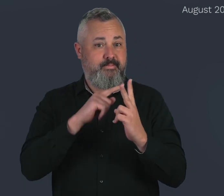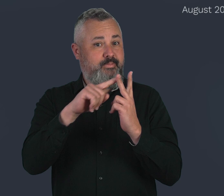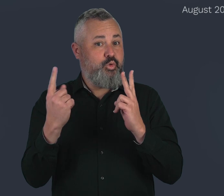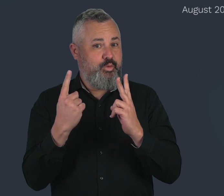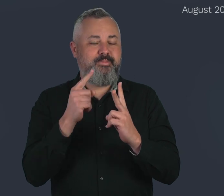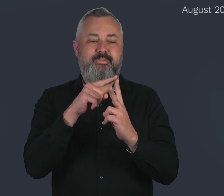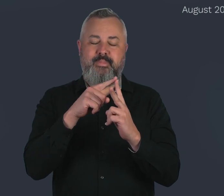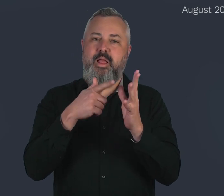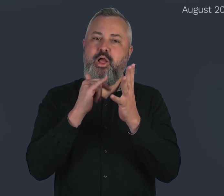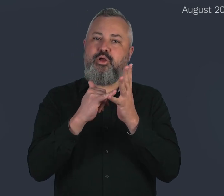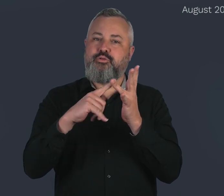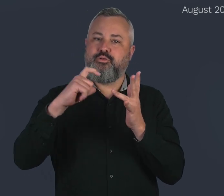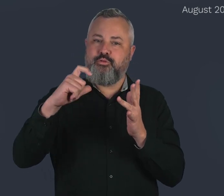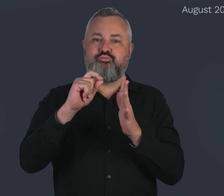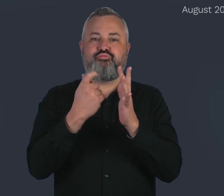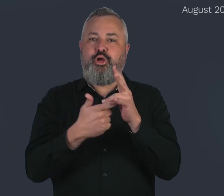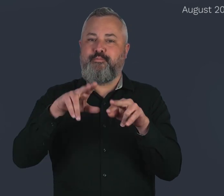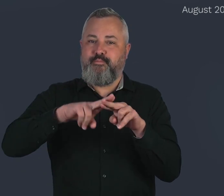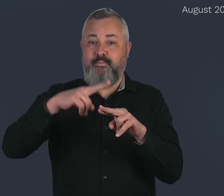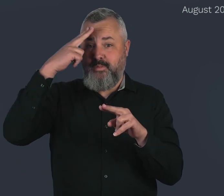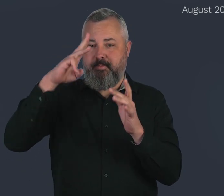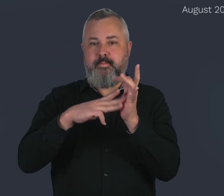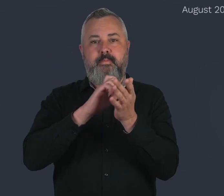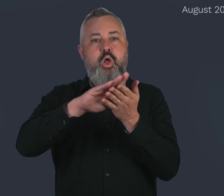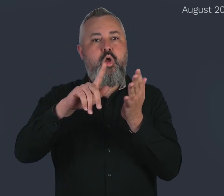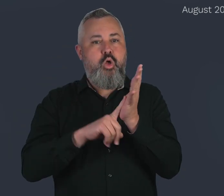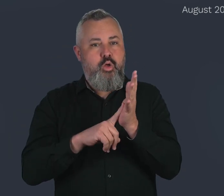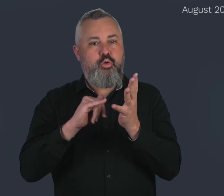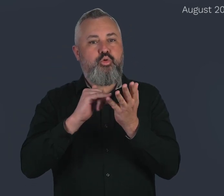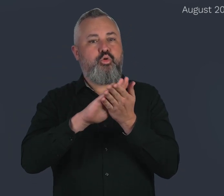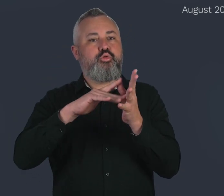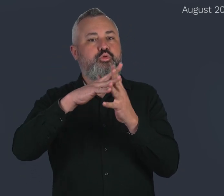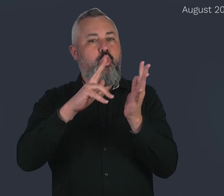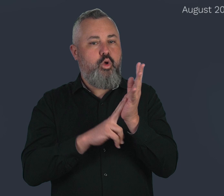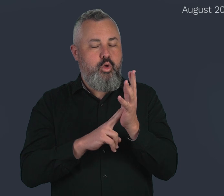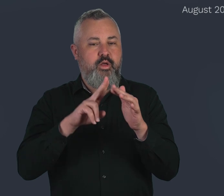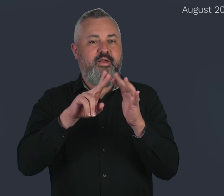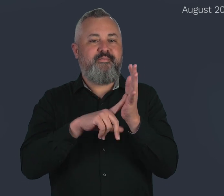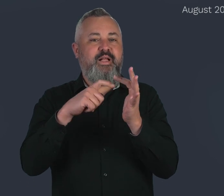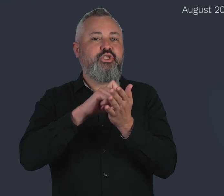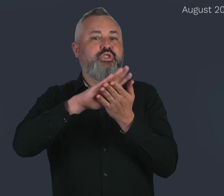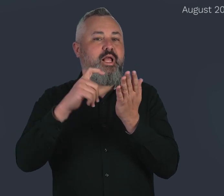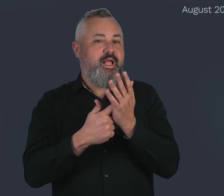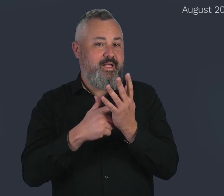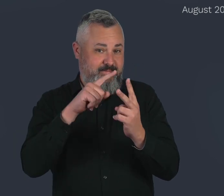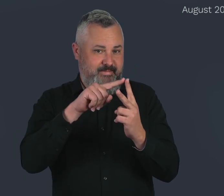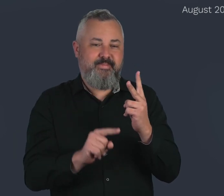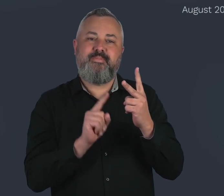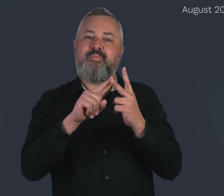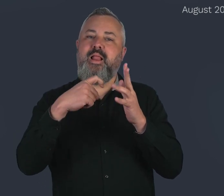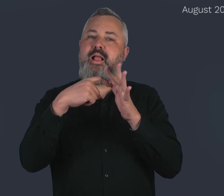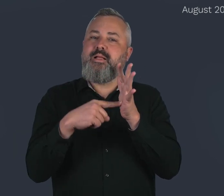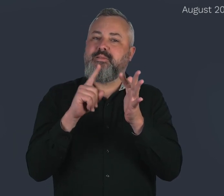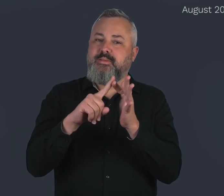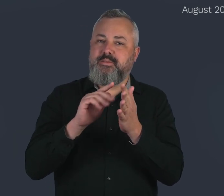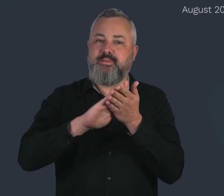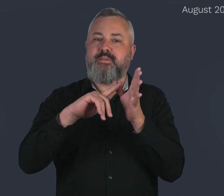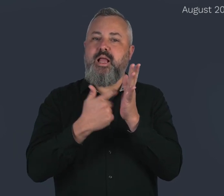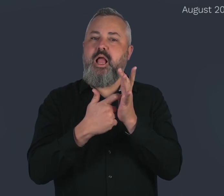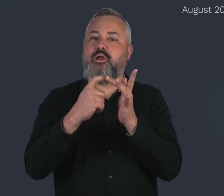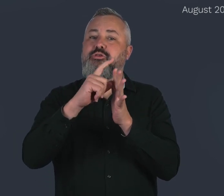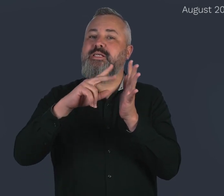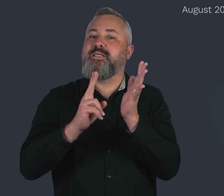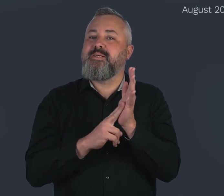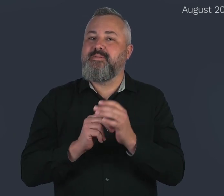Associate Professor Michael-Shawn Fletcher and Kate Harriden